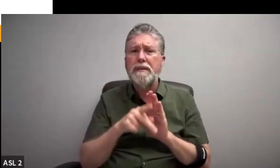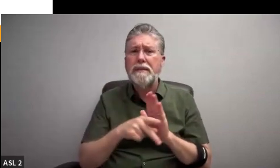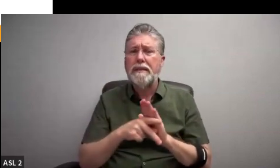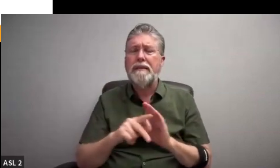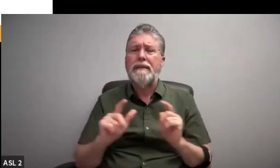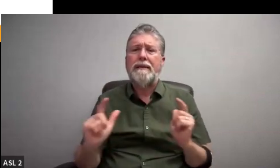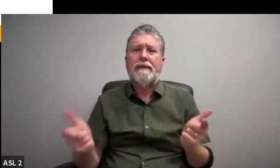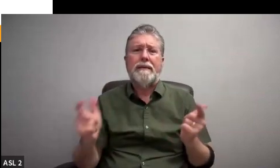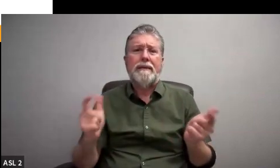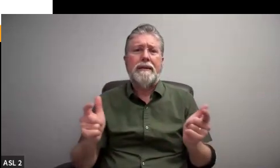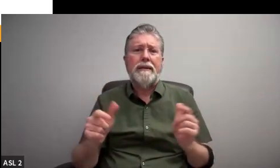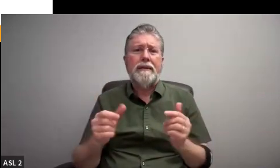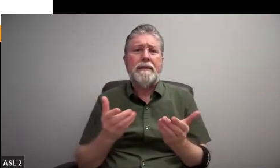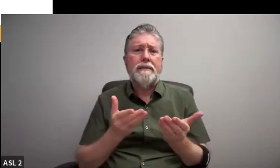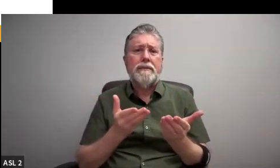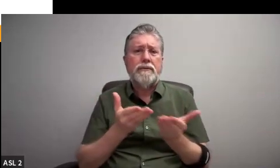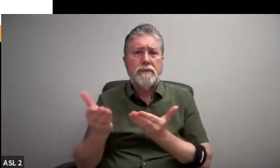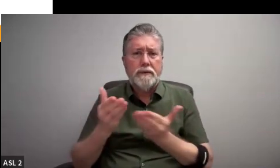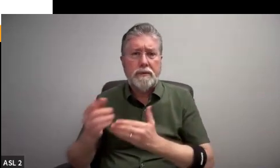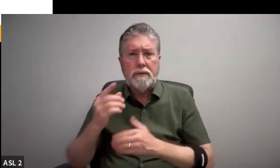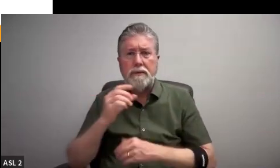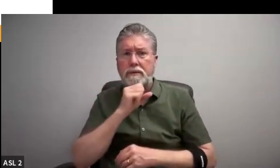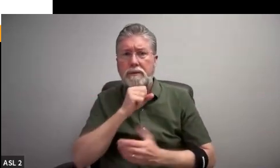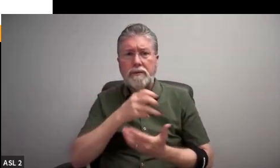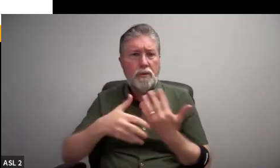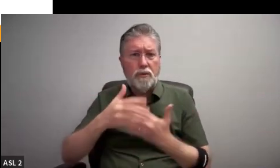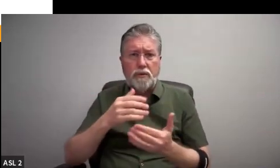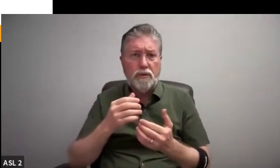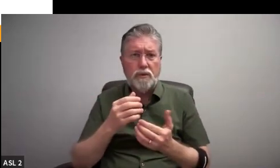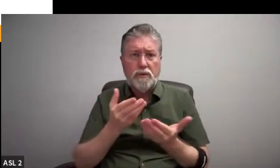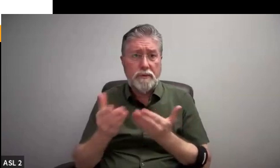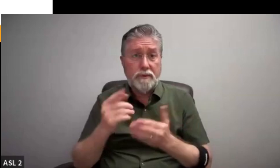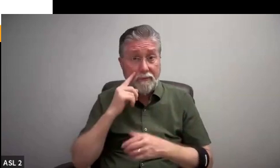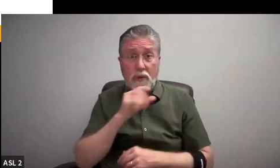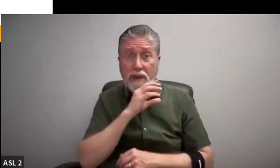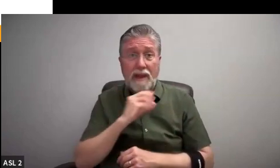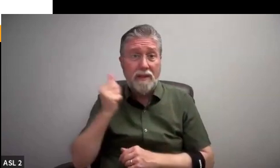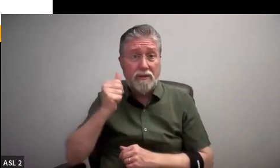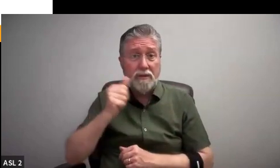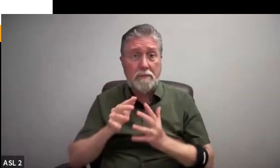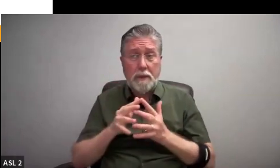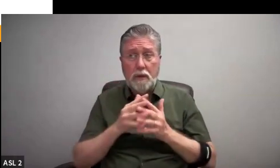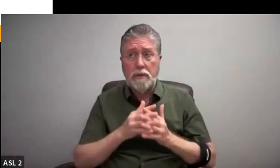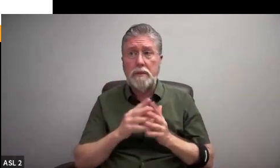adults. The original legislation established authority for grants to states for community